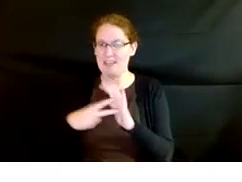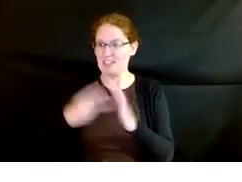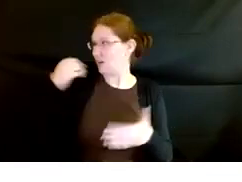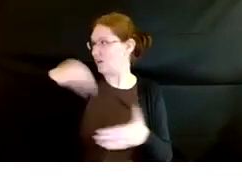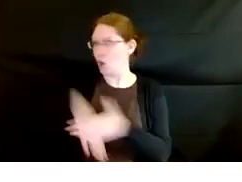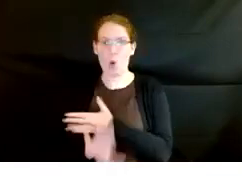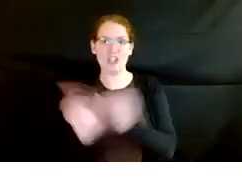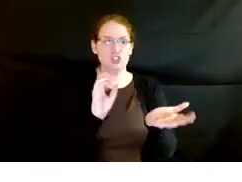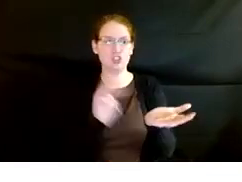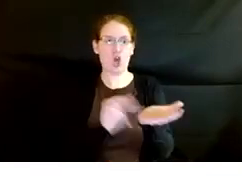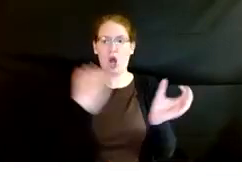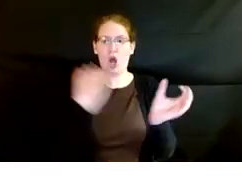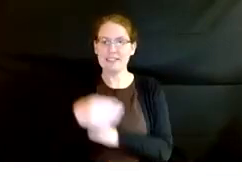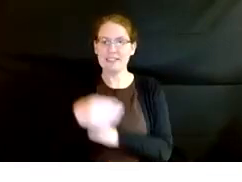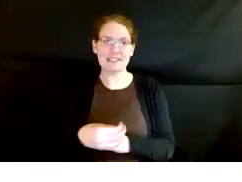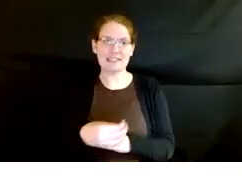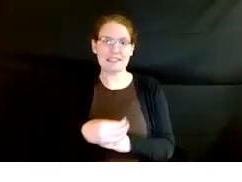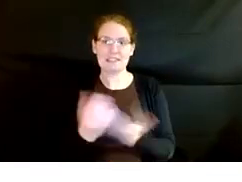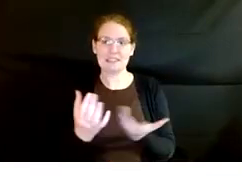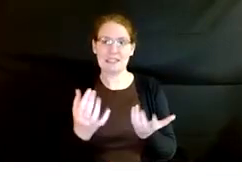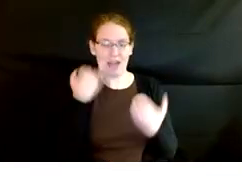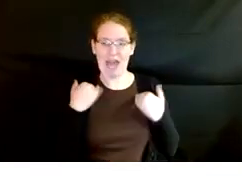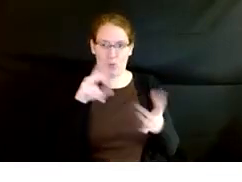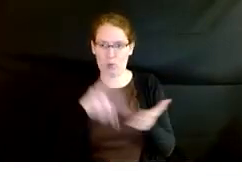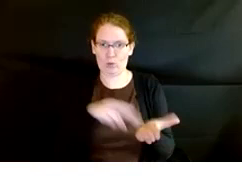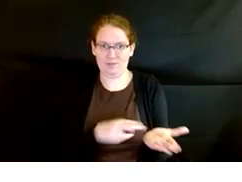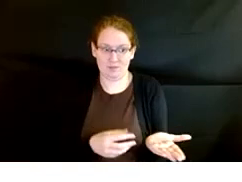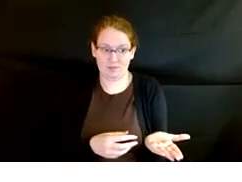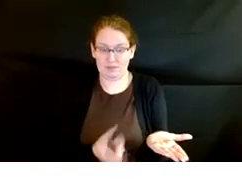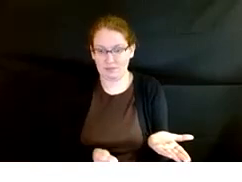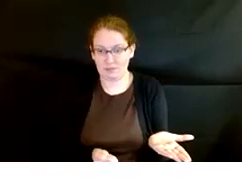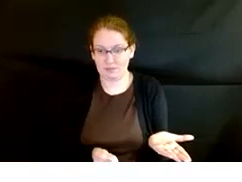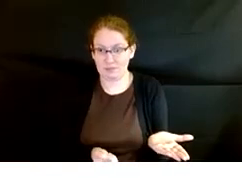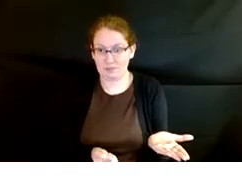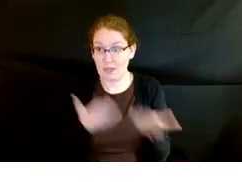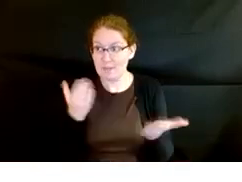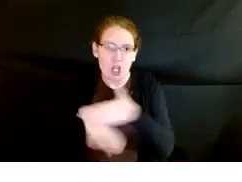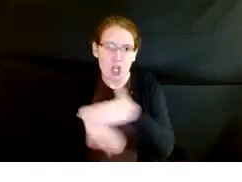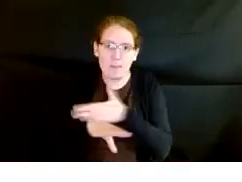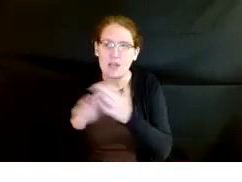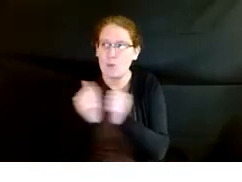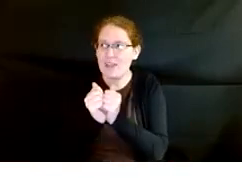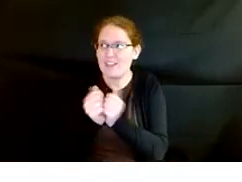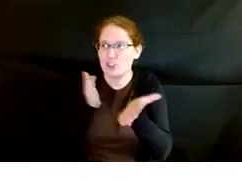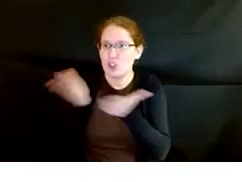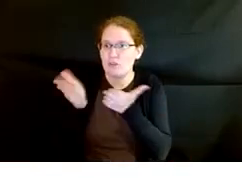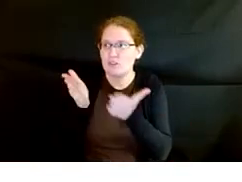mask rule uh they, you may then be accommodated by getting services virtually or in some other manner